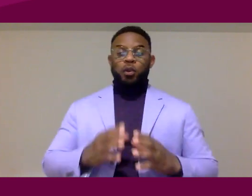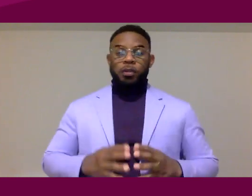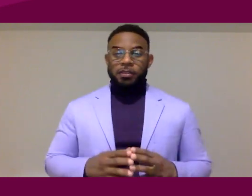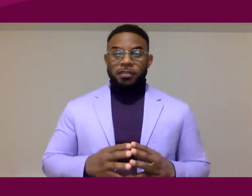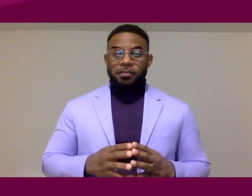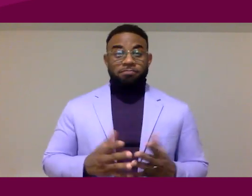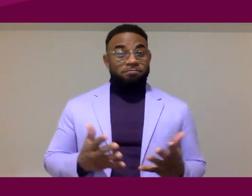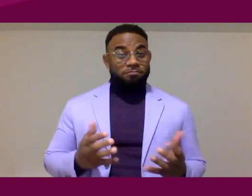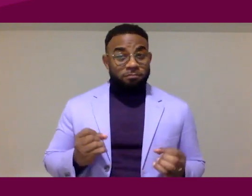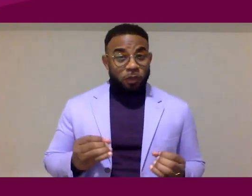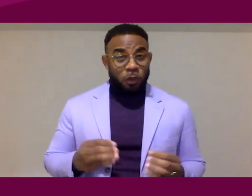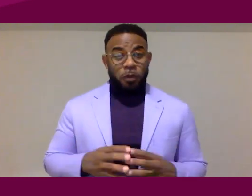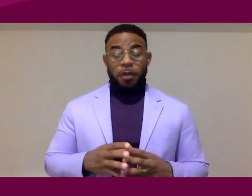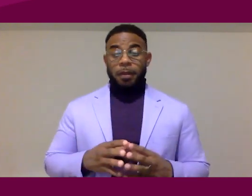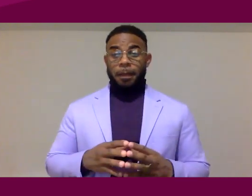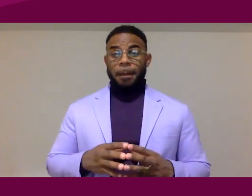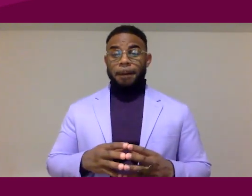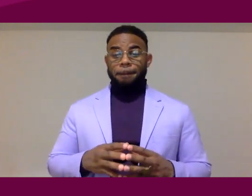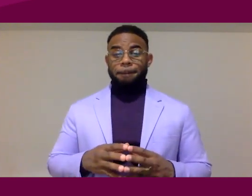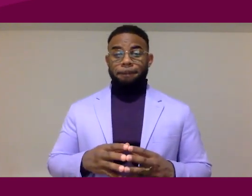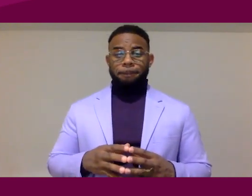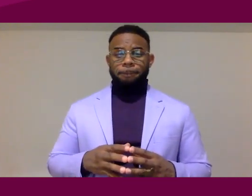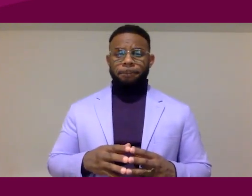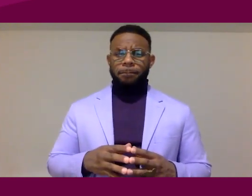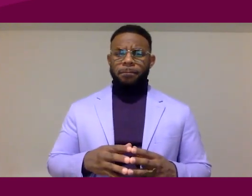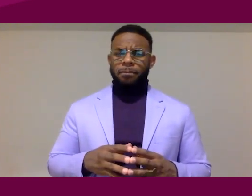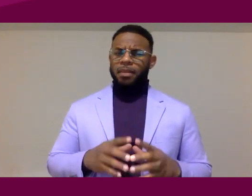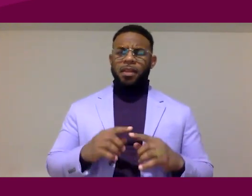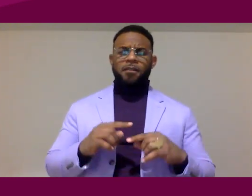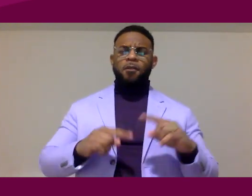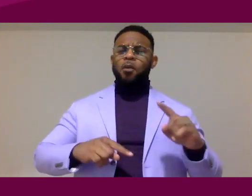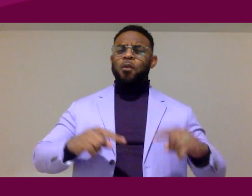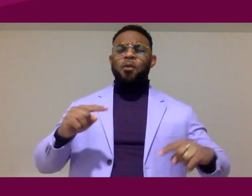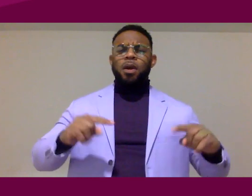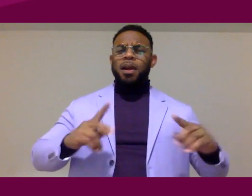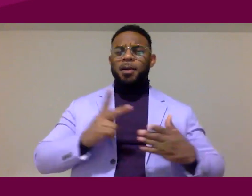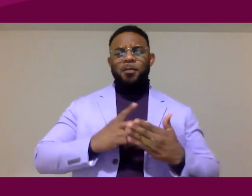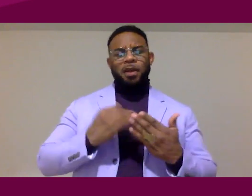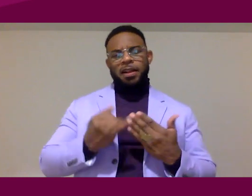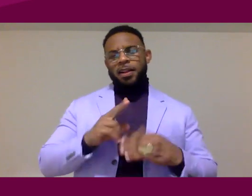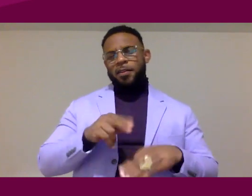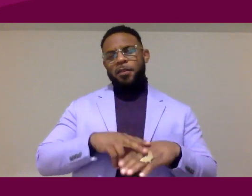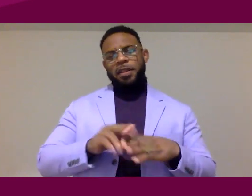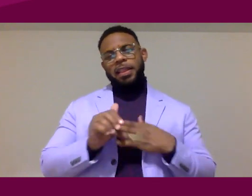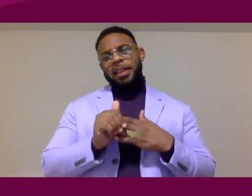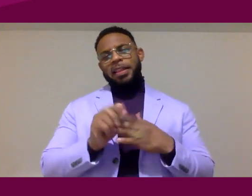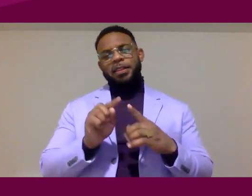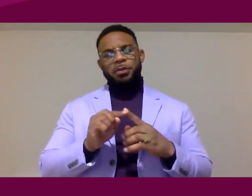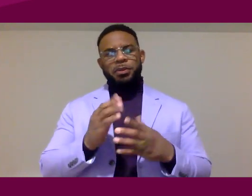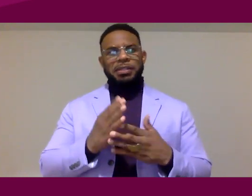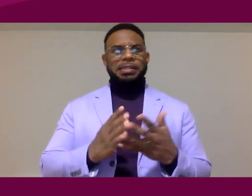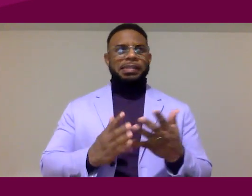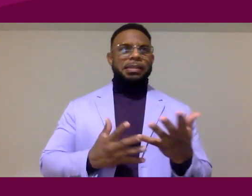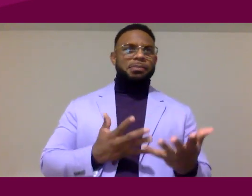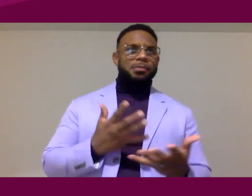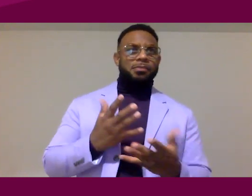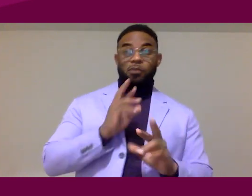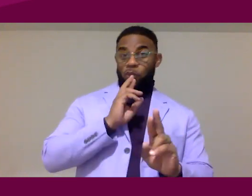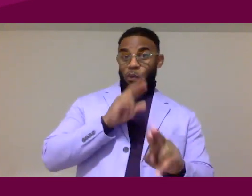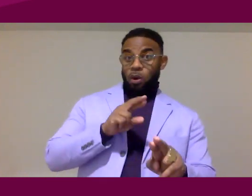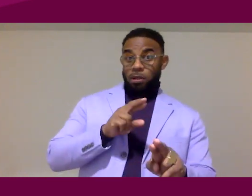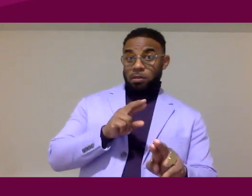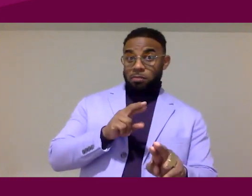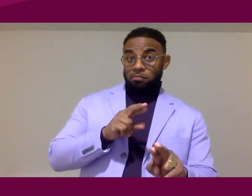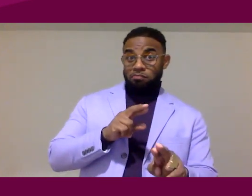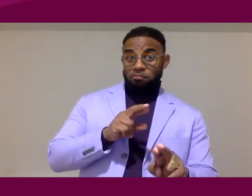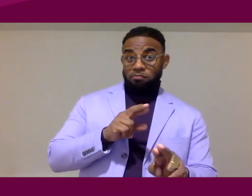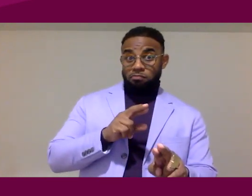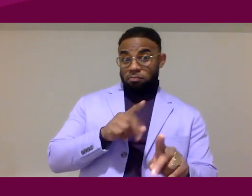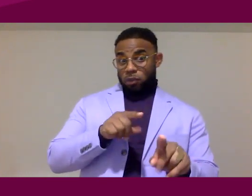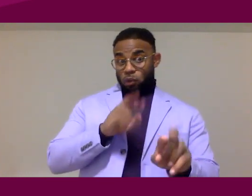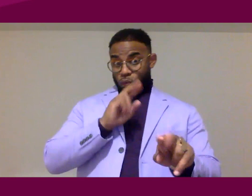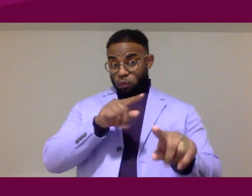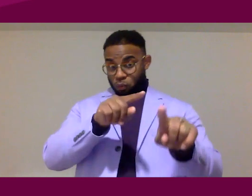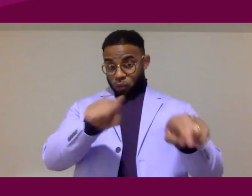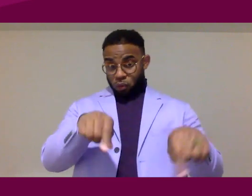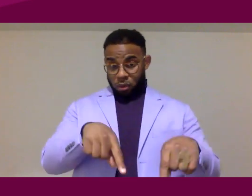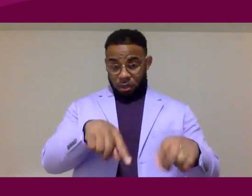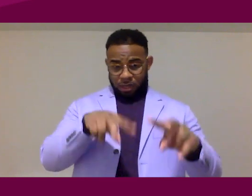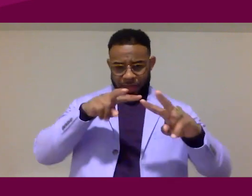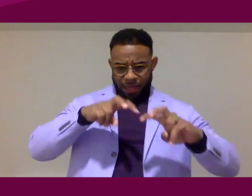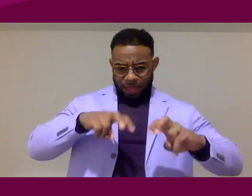So, there were a variety of projects that led to some reports that analyzed the market